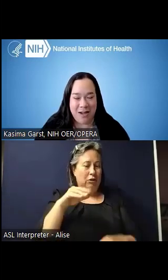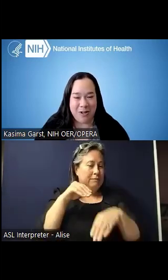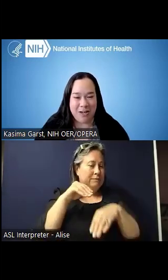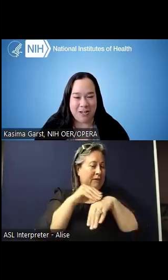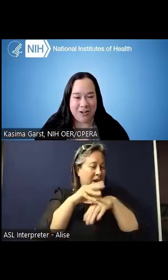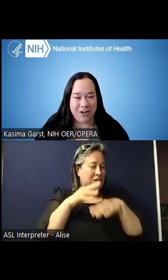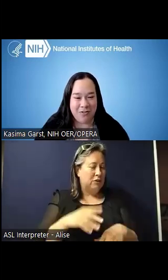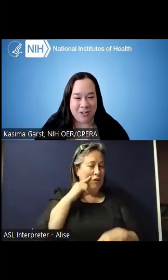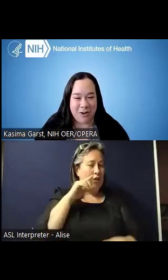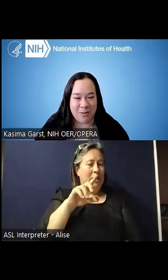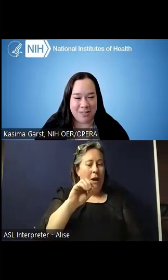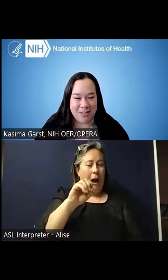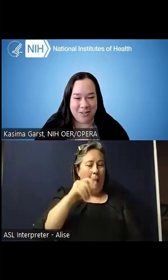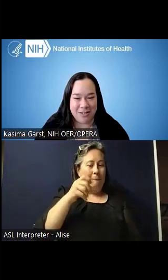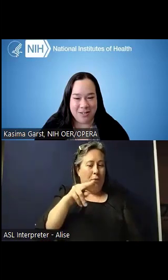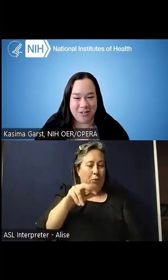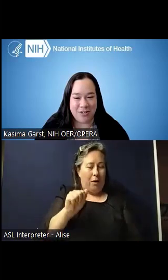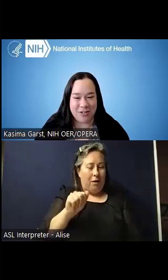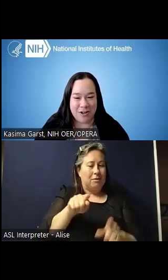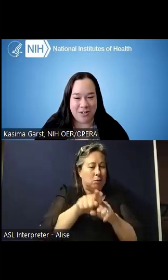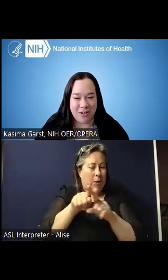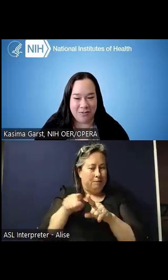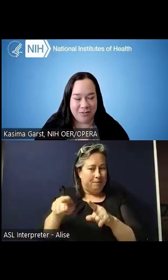I'm going to turn it over to our presenters to start us off.